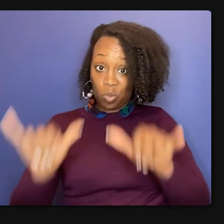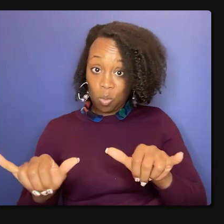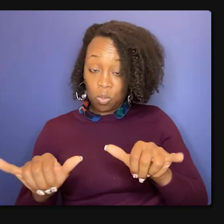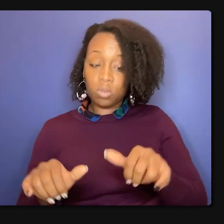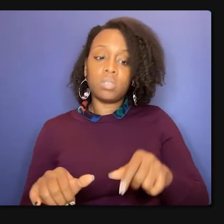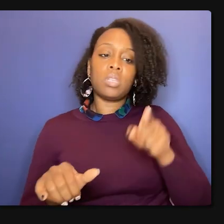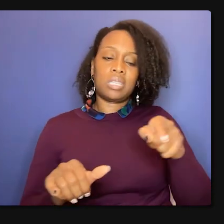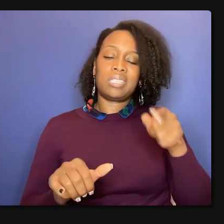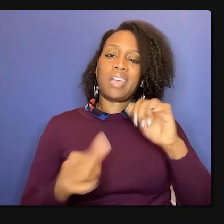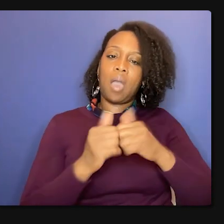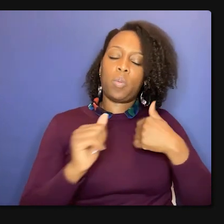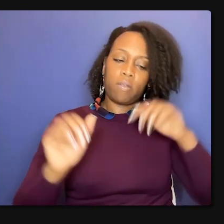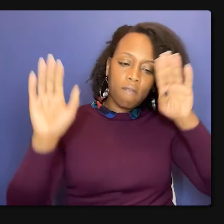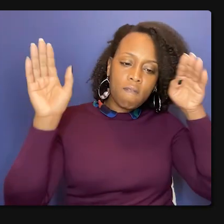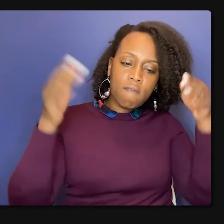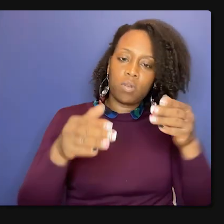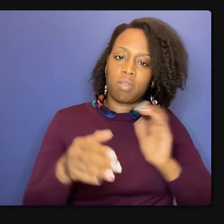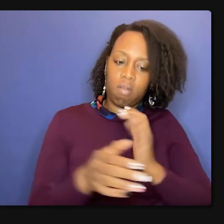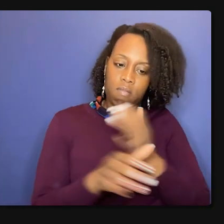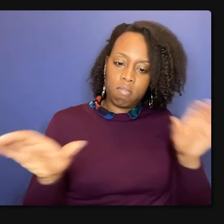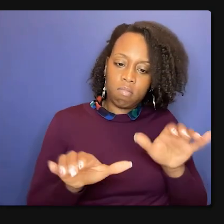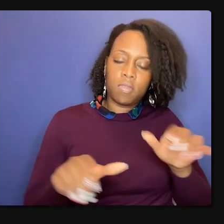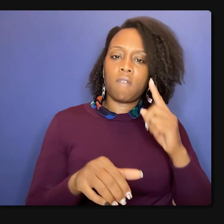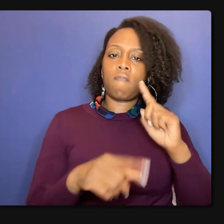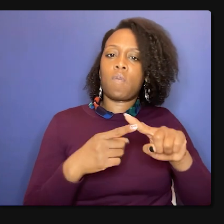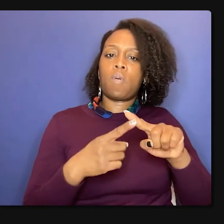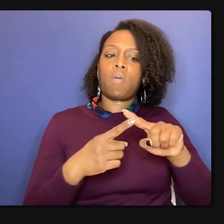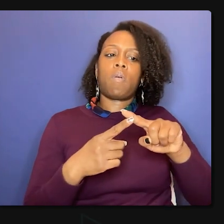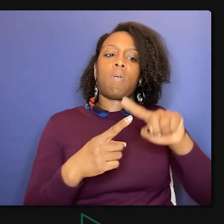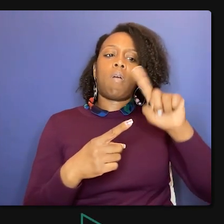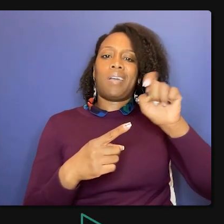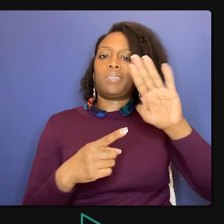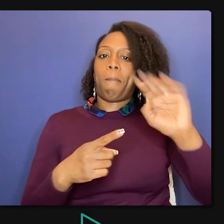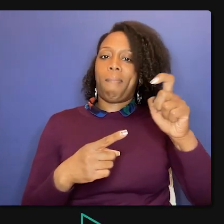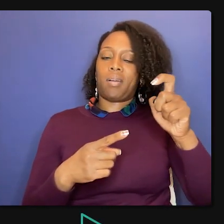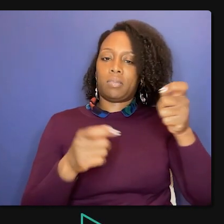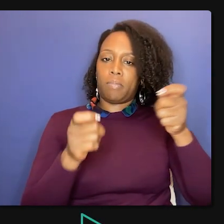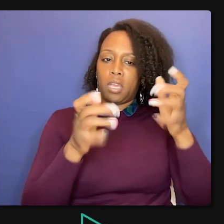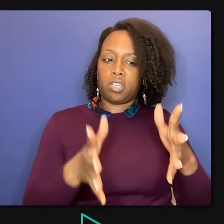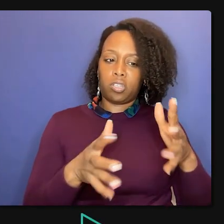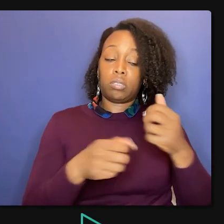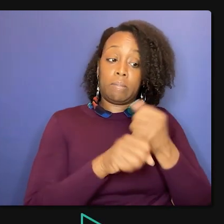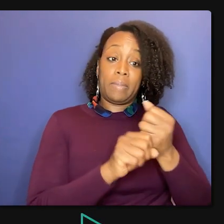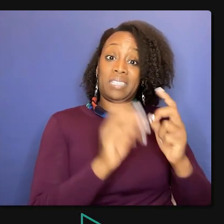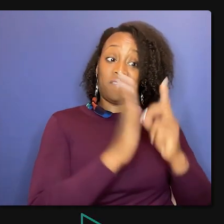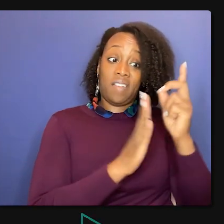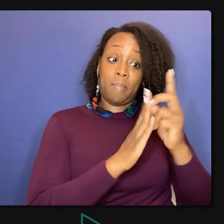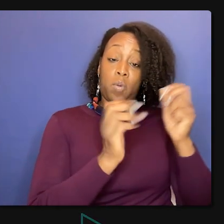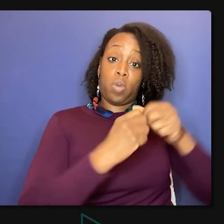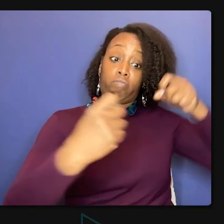these are some of the ways we have focused our efforts on Xbox Manager to make developing with remote consoles